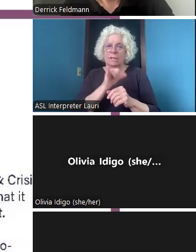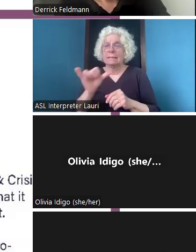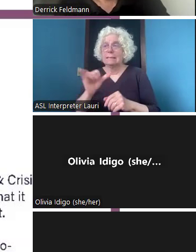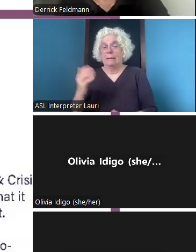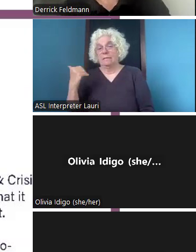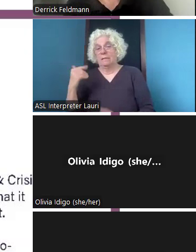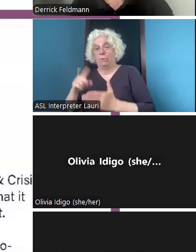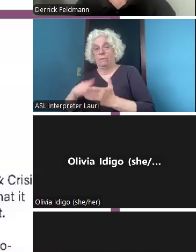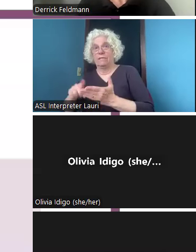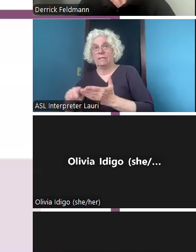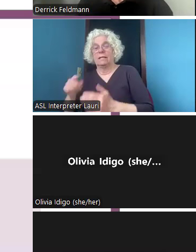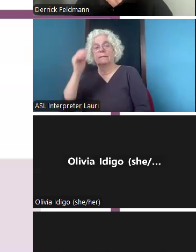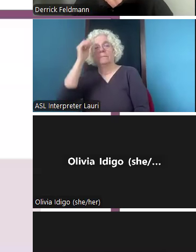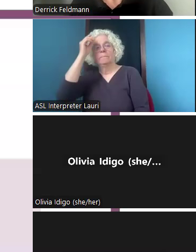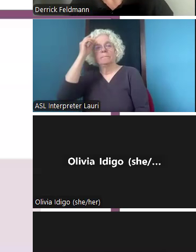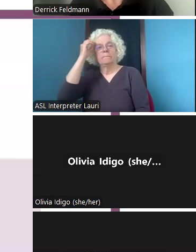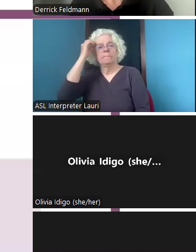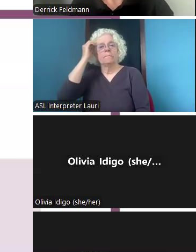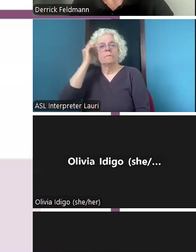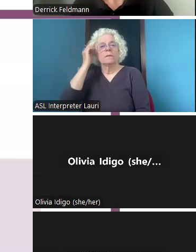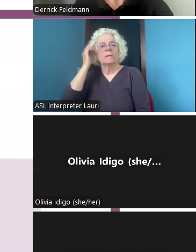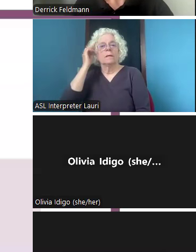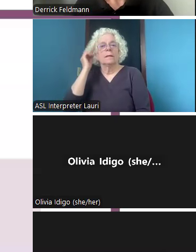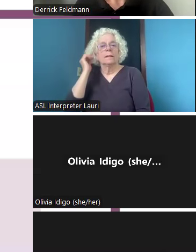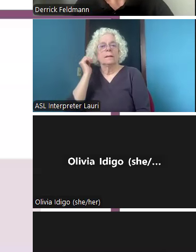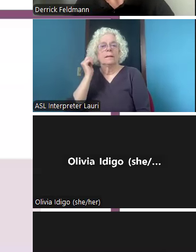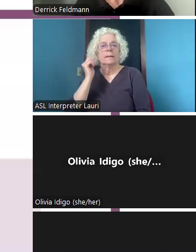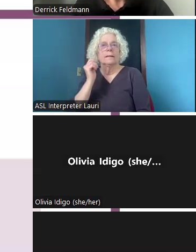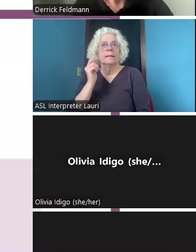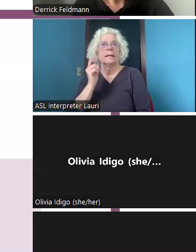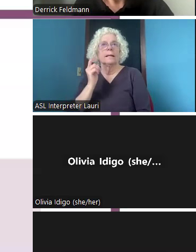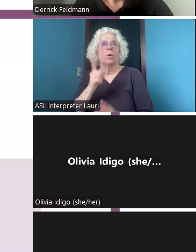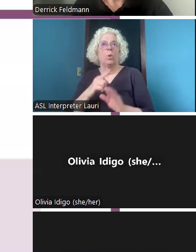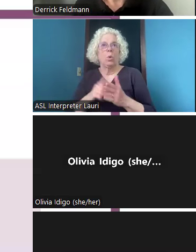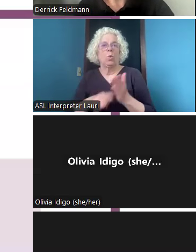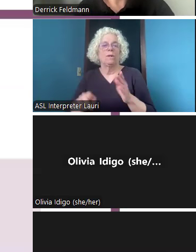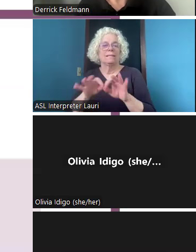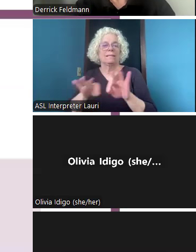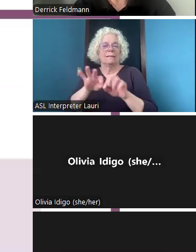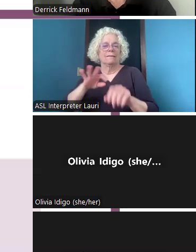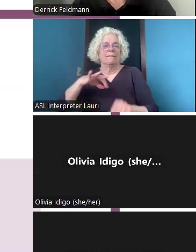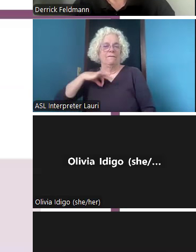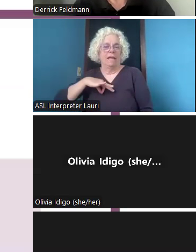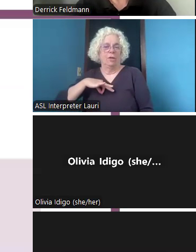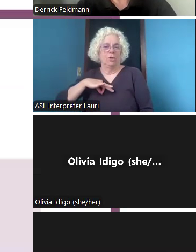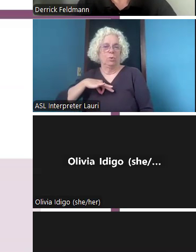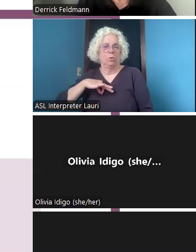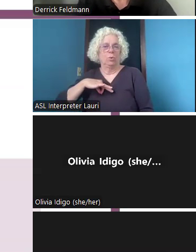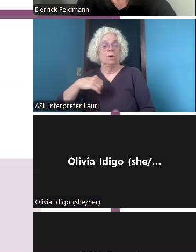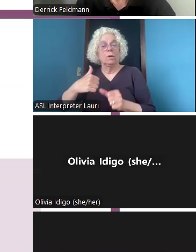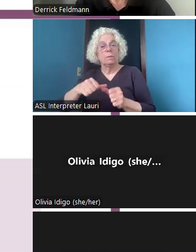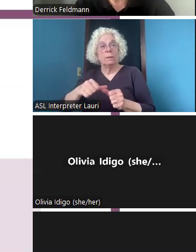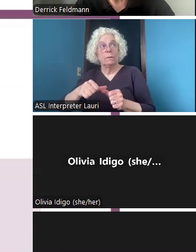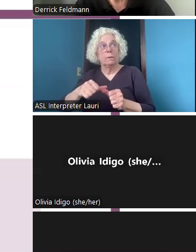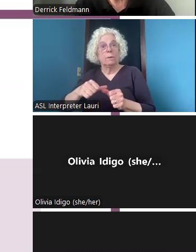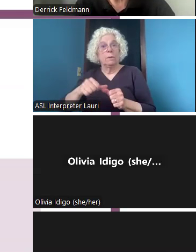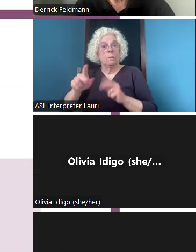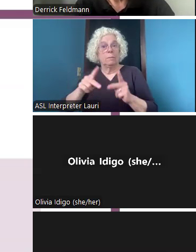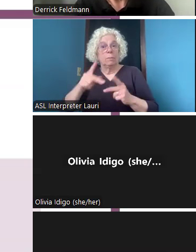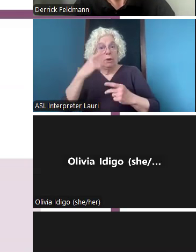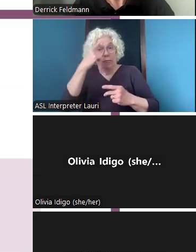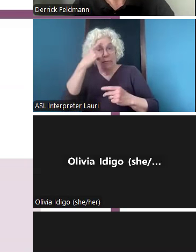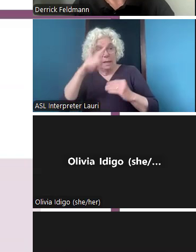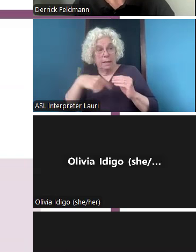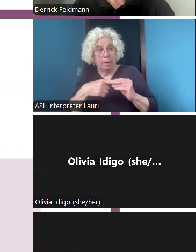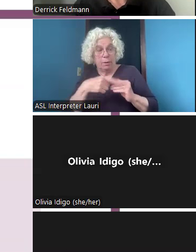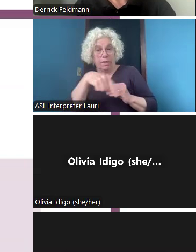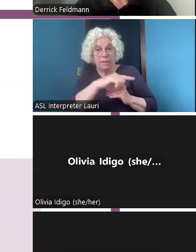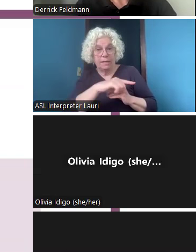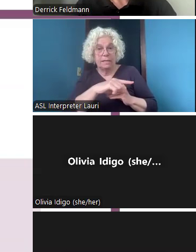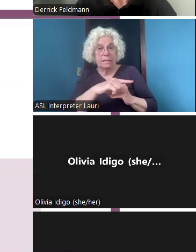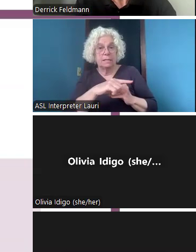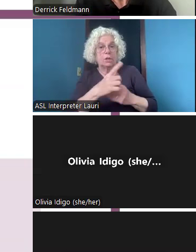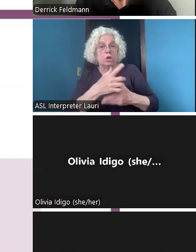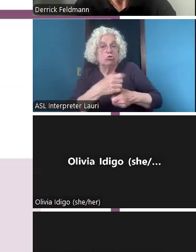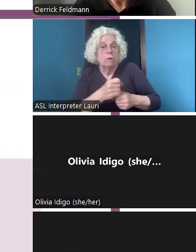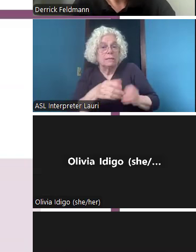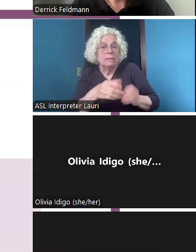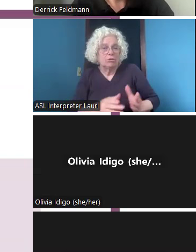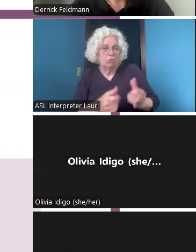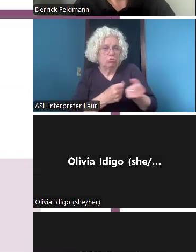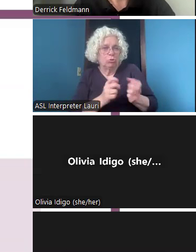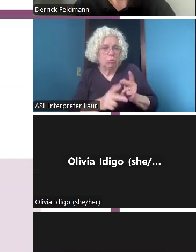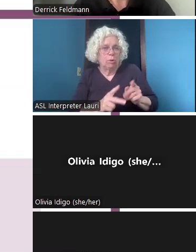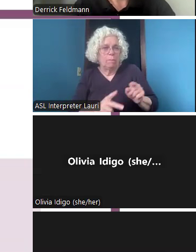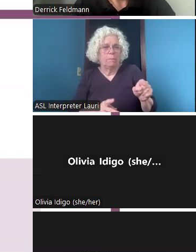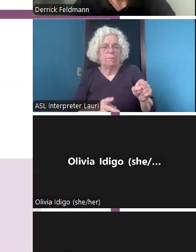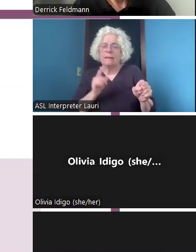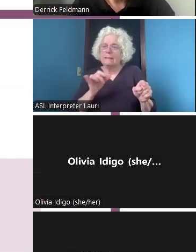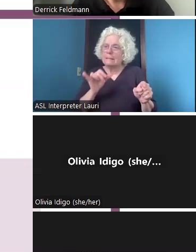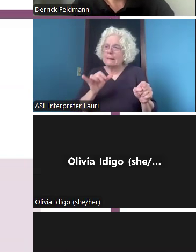Remember, I mentioned it's important that when you're thinking about trusted messengers, what they're looking for is, tell me about the situation.